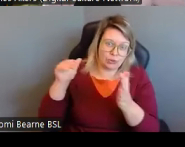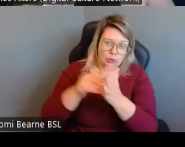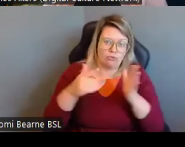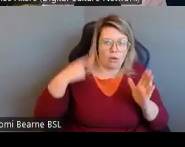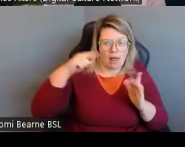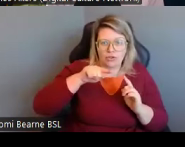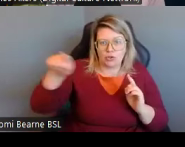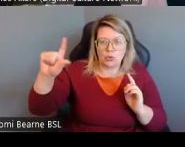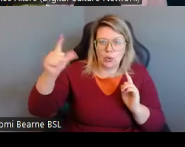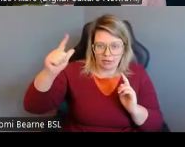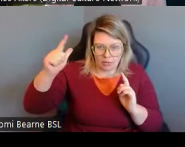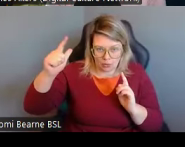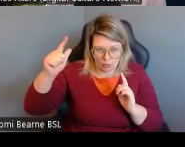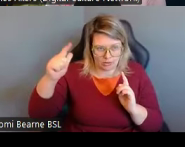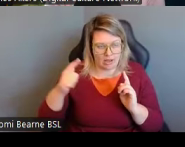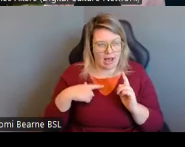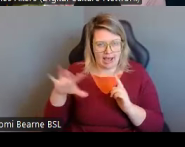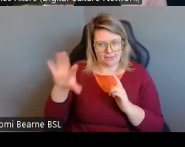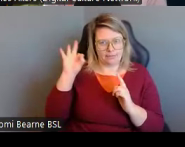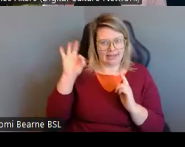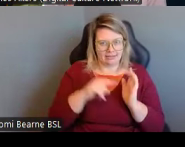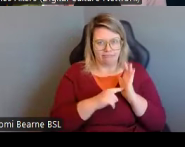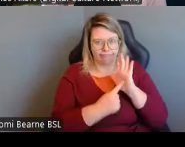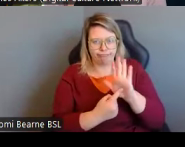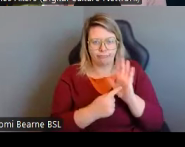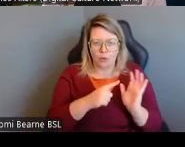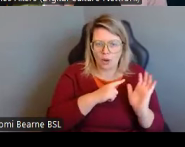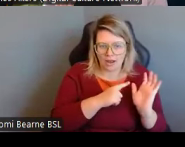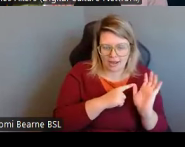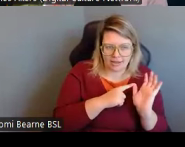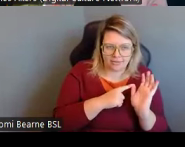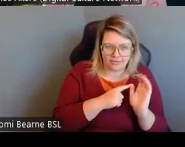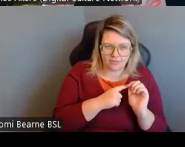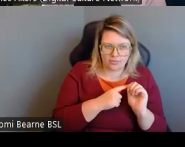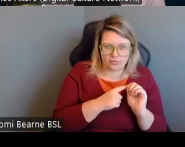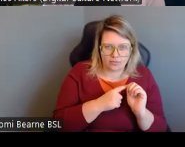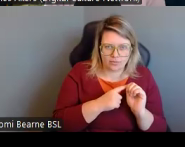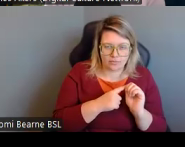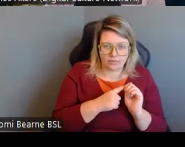I've just put this in just to show that if you've got multiple bits of data,